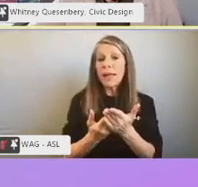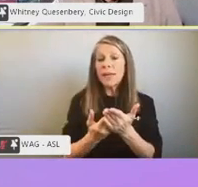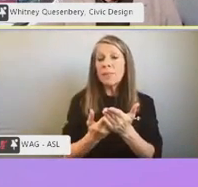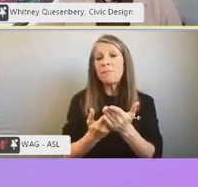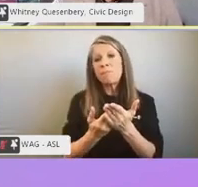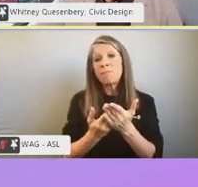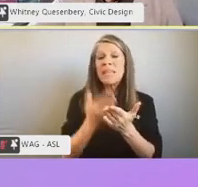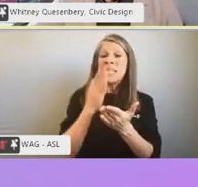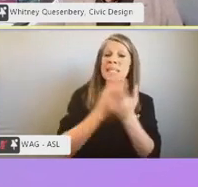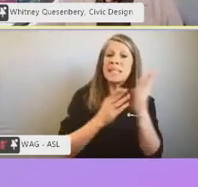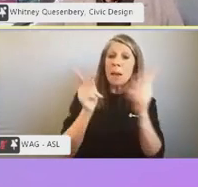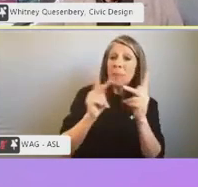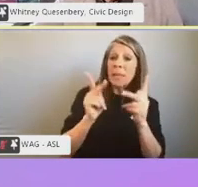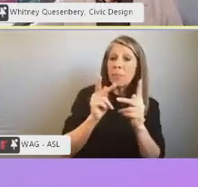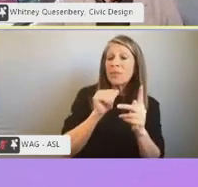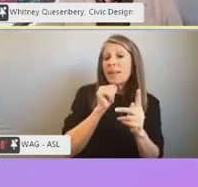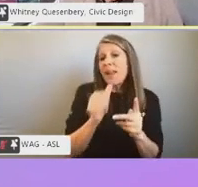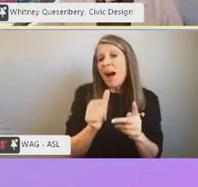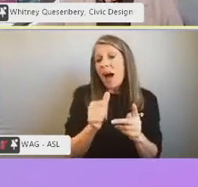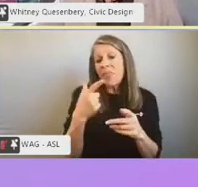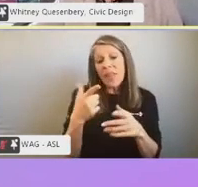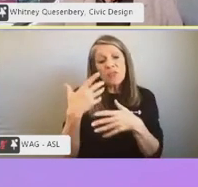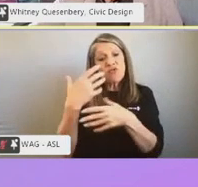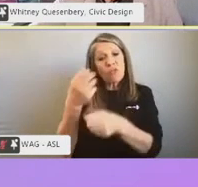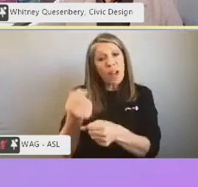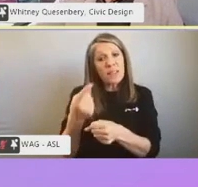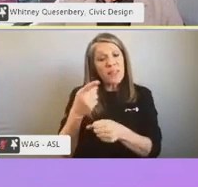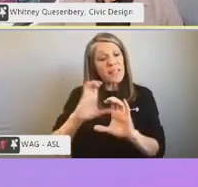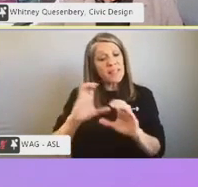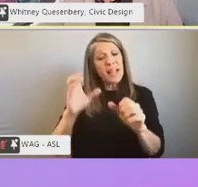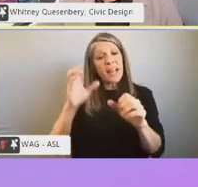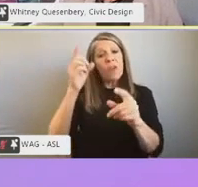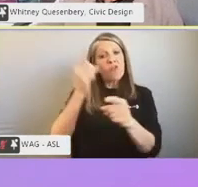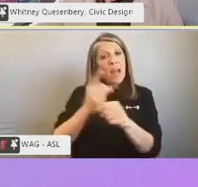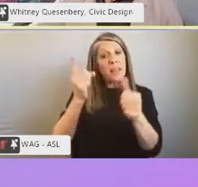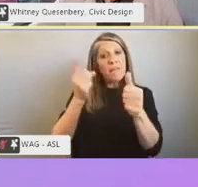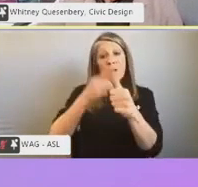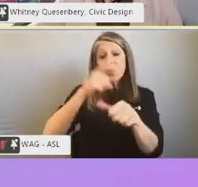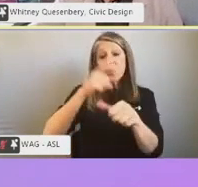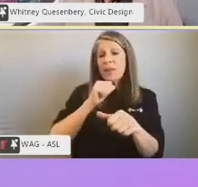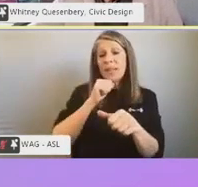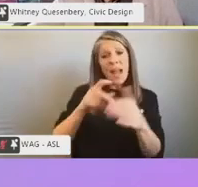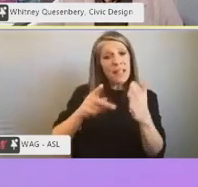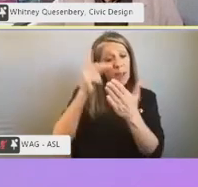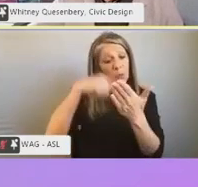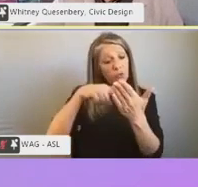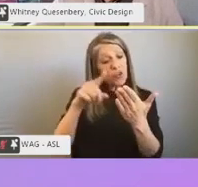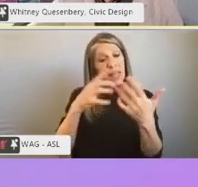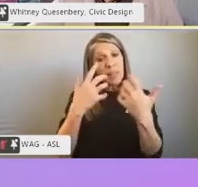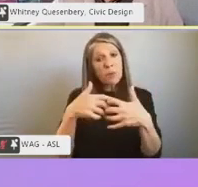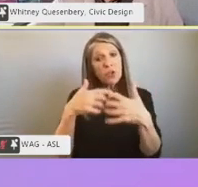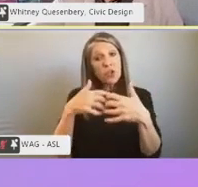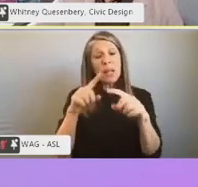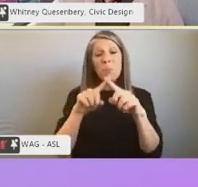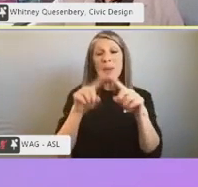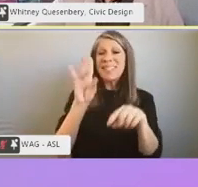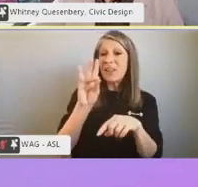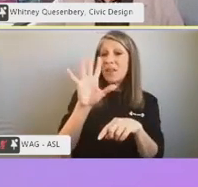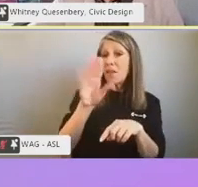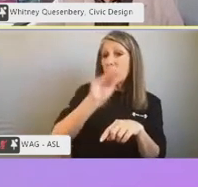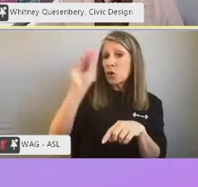the paper below here was a view of all the different research into how people verify. It turned out that some people didn't. Some